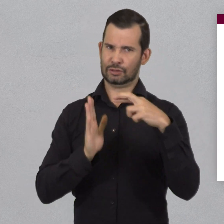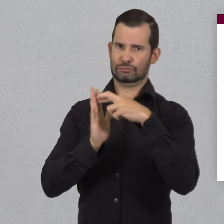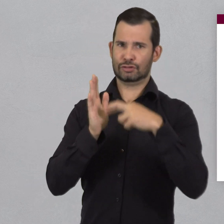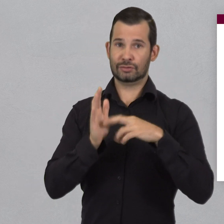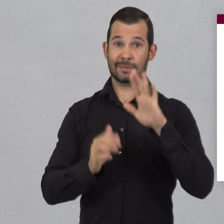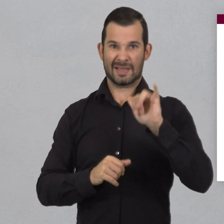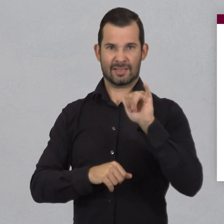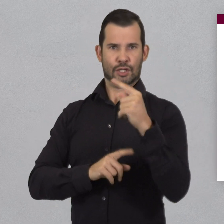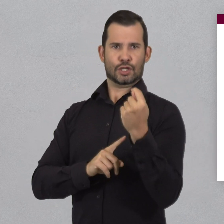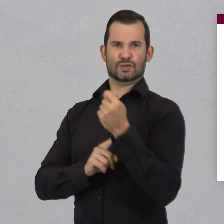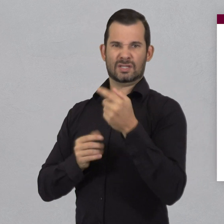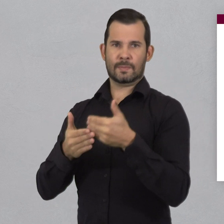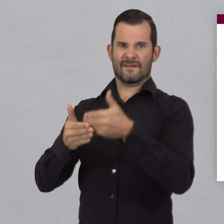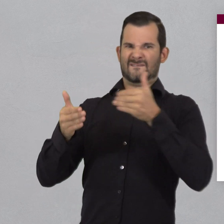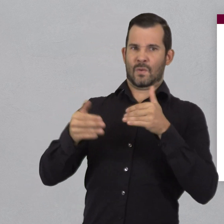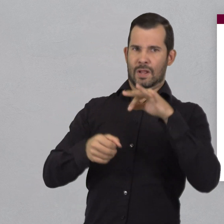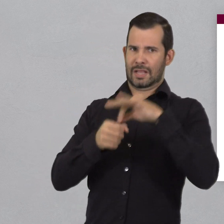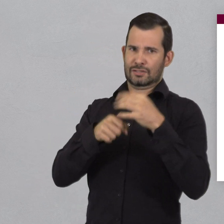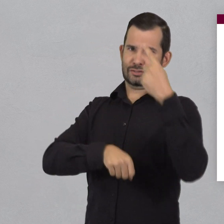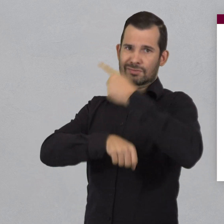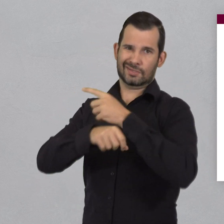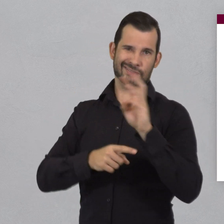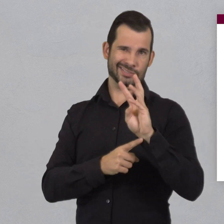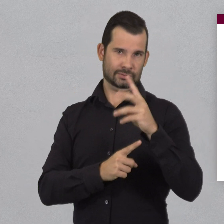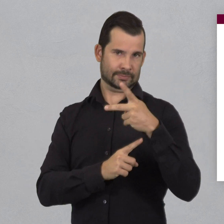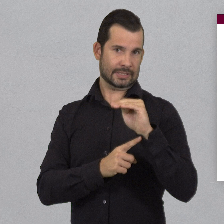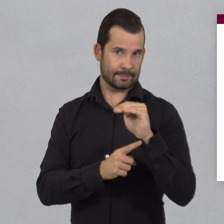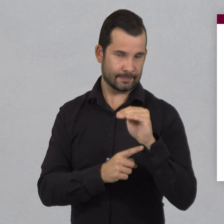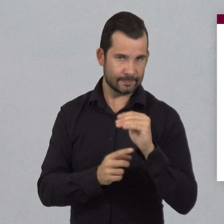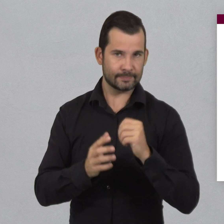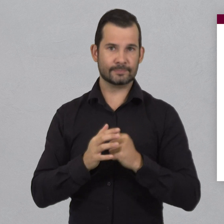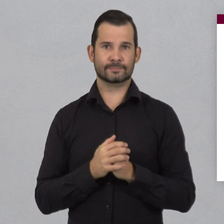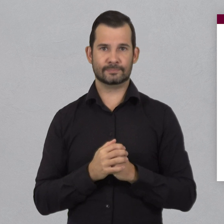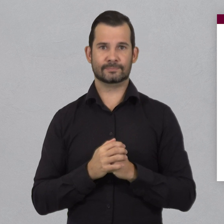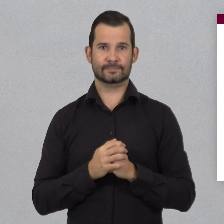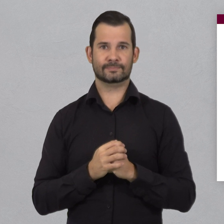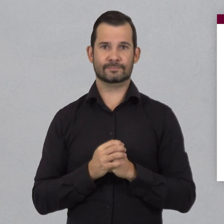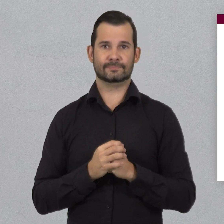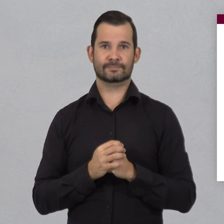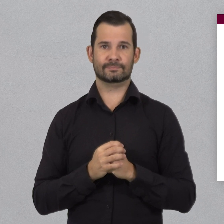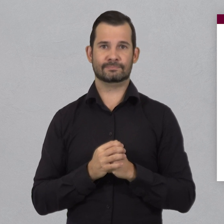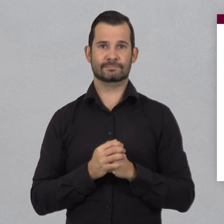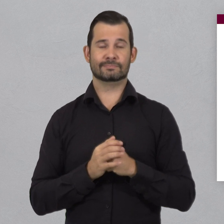you must register by the Tuesday before election day, 6 p.m.